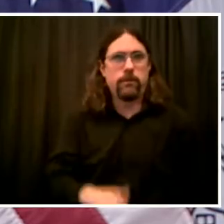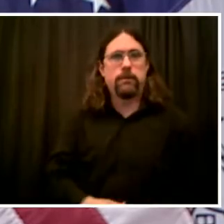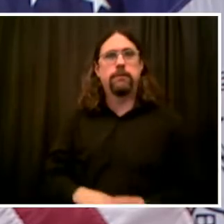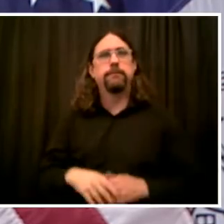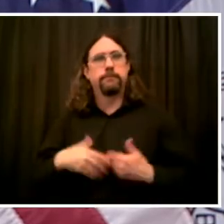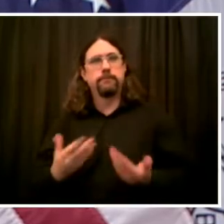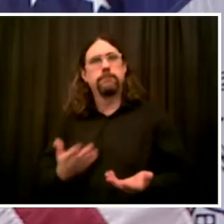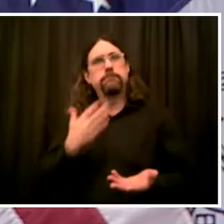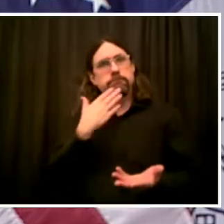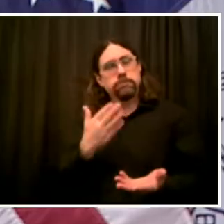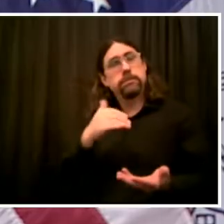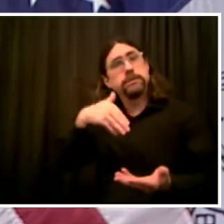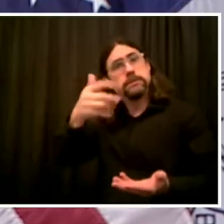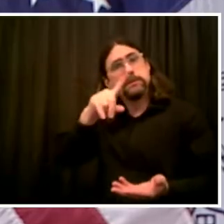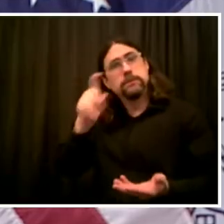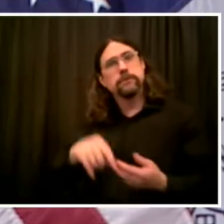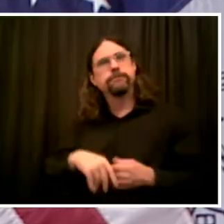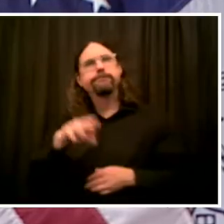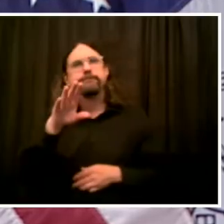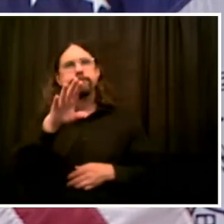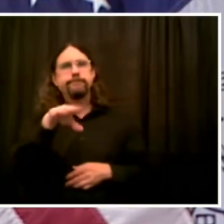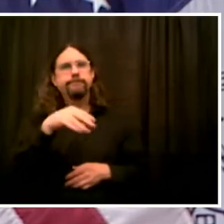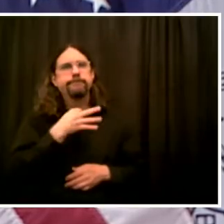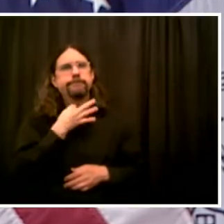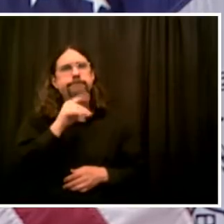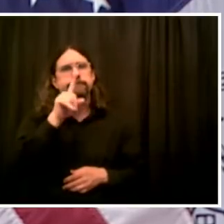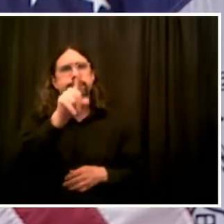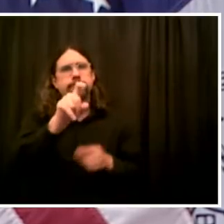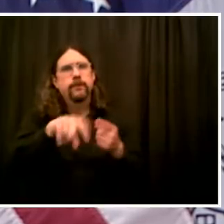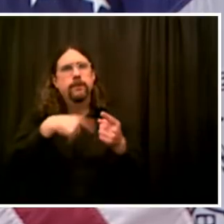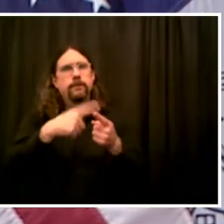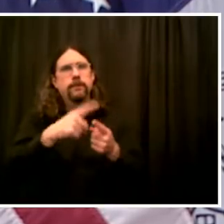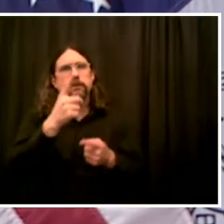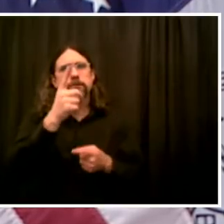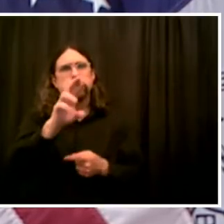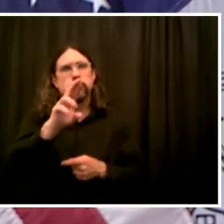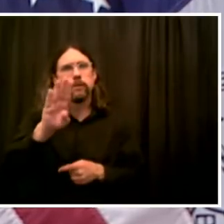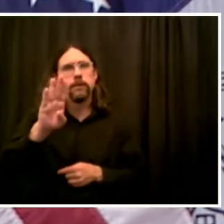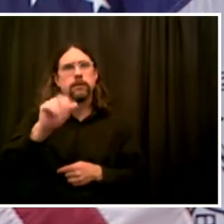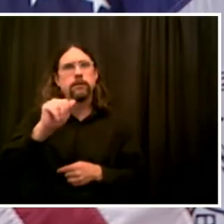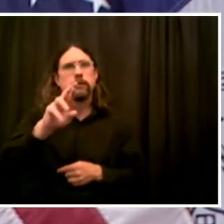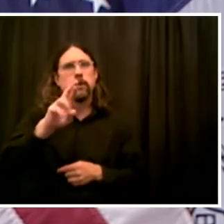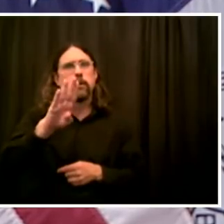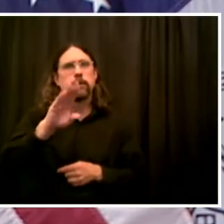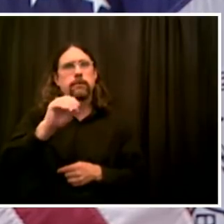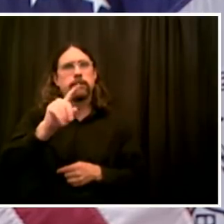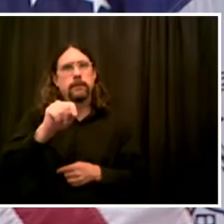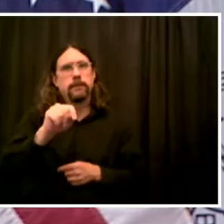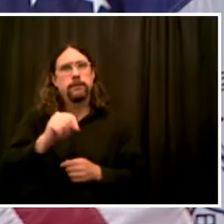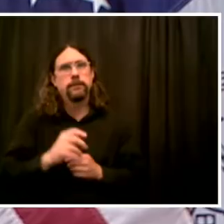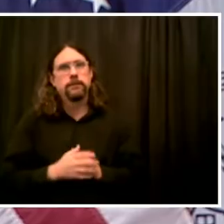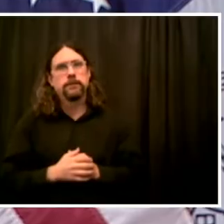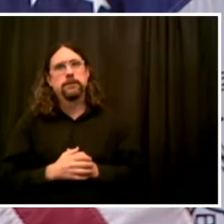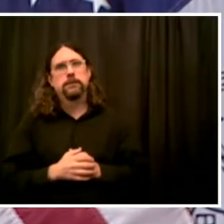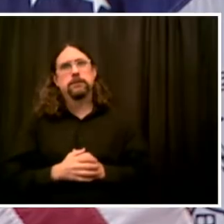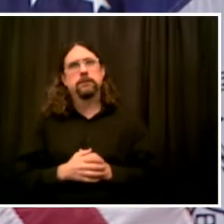ANOTHER QUESTIO N BOAU DTR. BARBO. I UNDERSTAND YOU WANT TO GET MORE INFORMATION ABOUT THIS LATEST REPORT, BUTI'M JUST WONDERING,